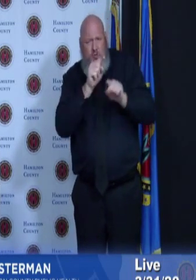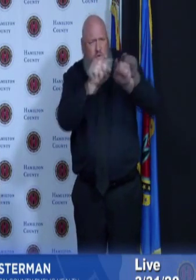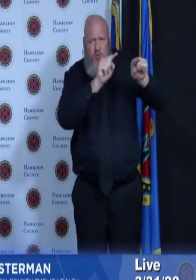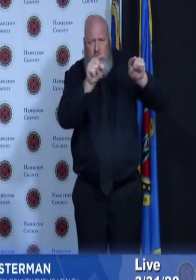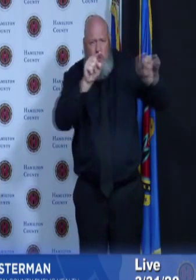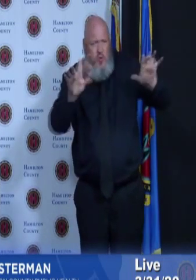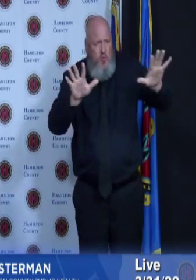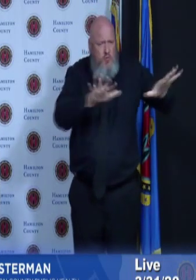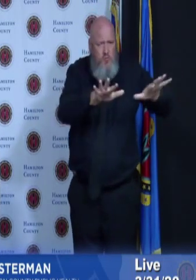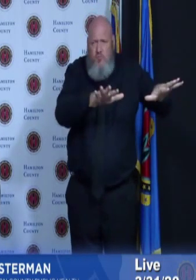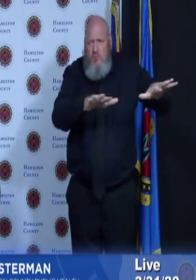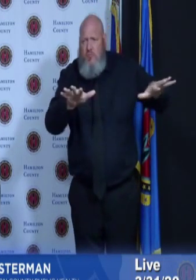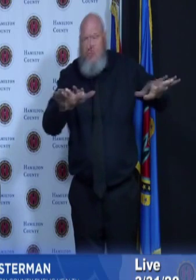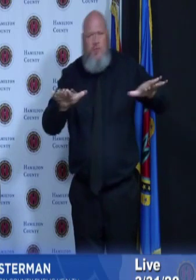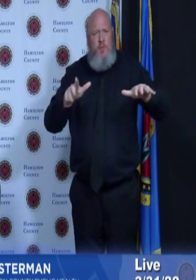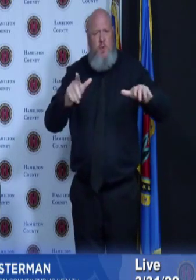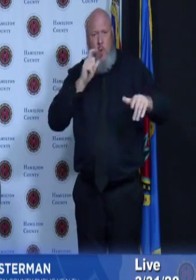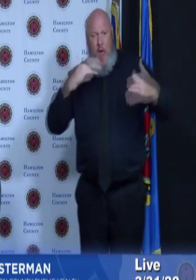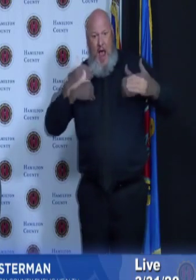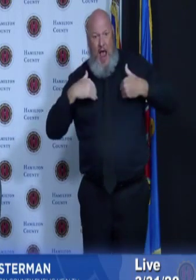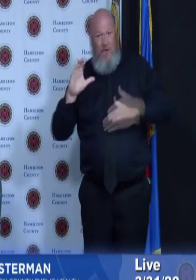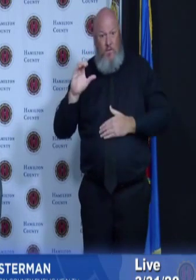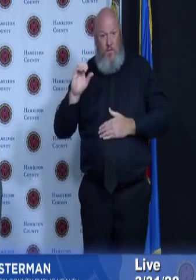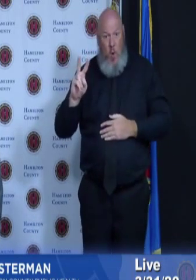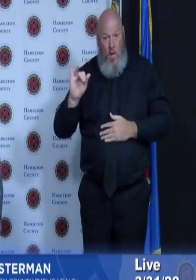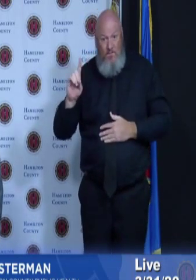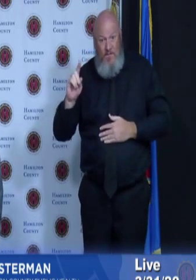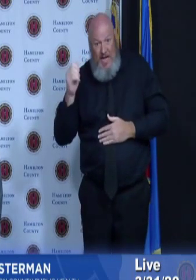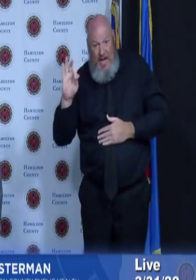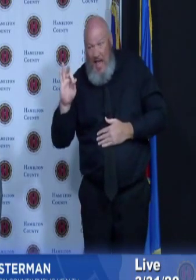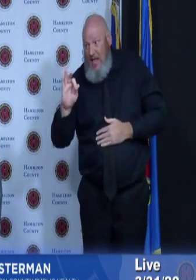everyone's been contacted simultaneously our environmental health division has